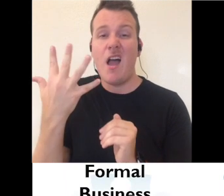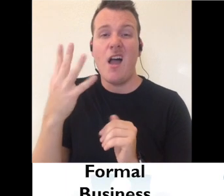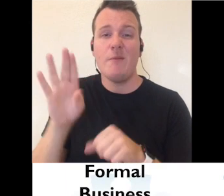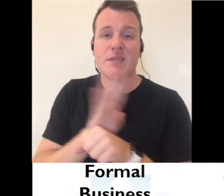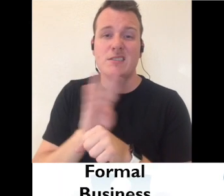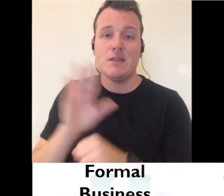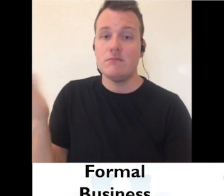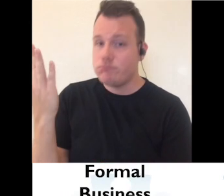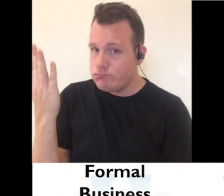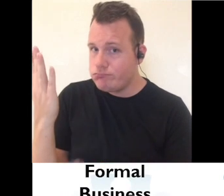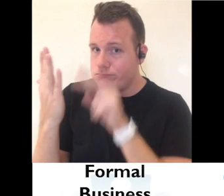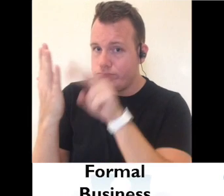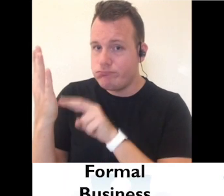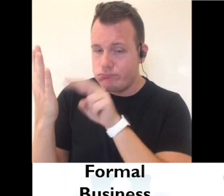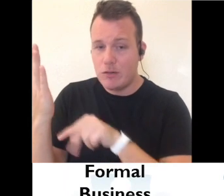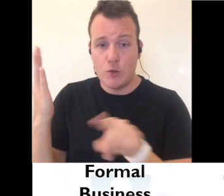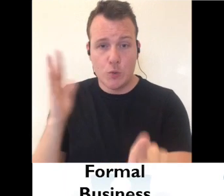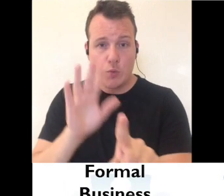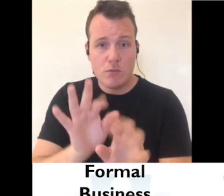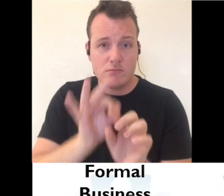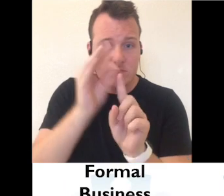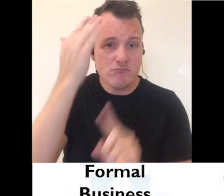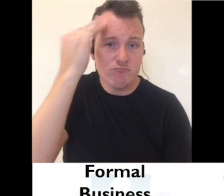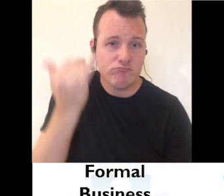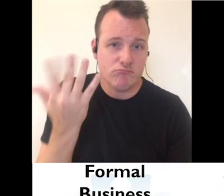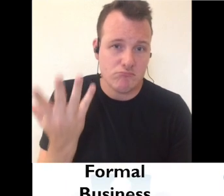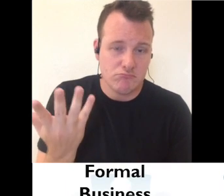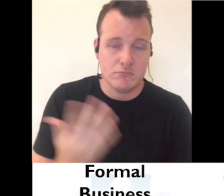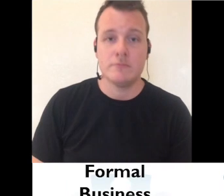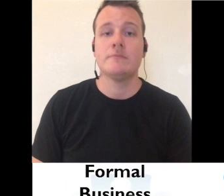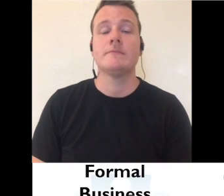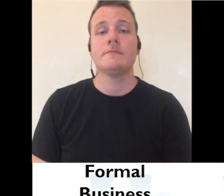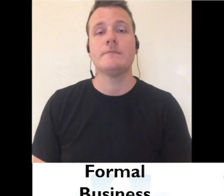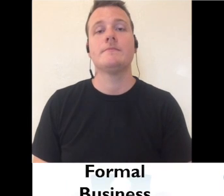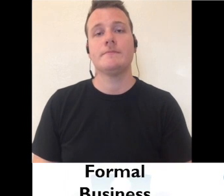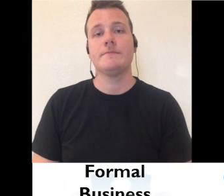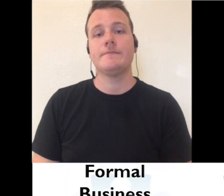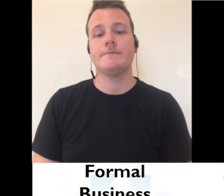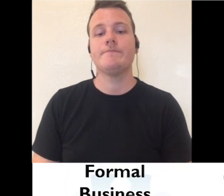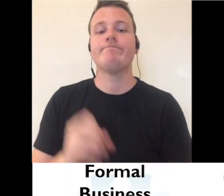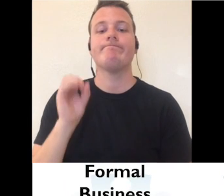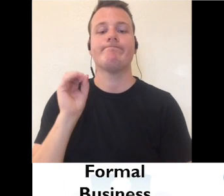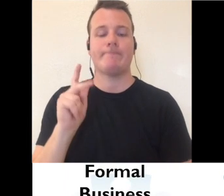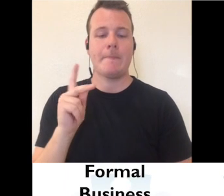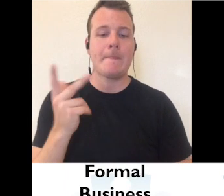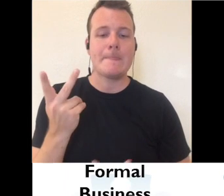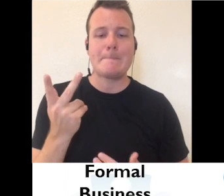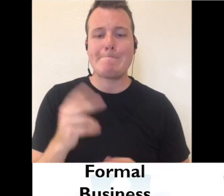differentiate a practice will be things like location, experience, education, the